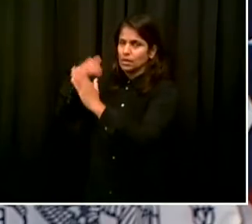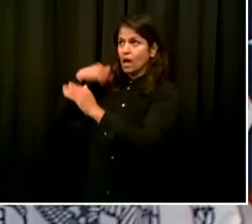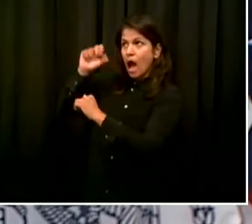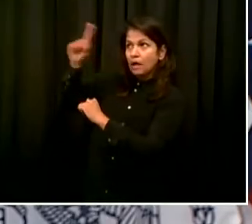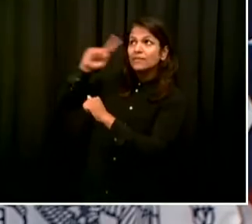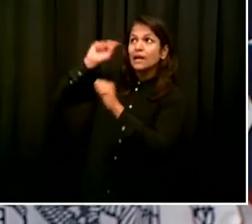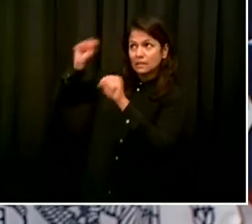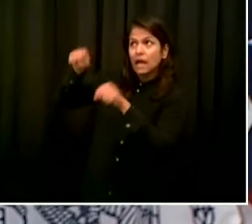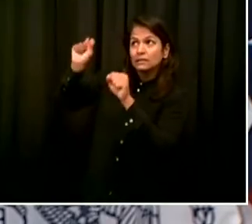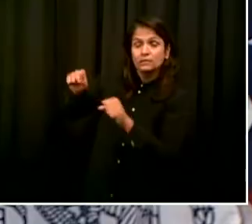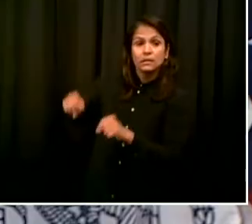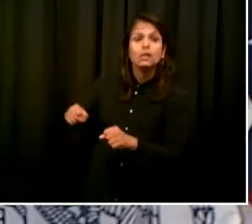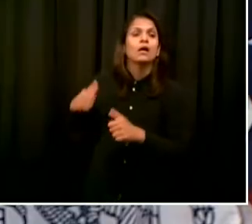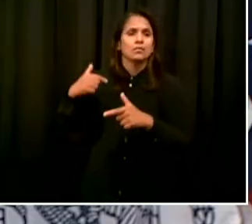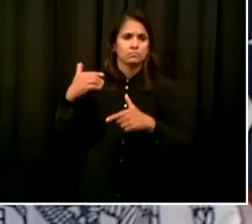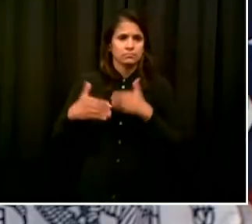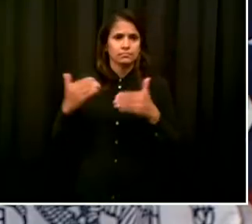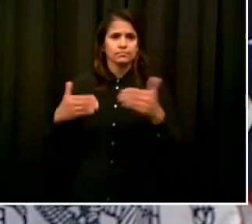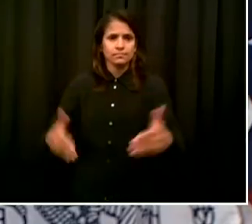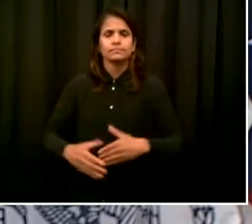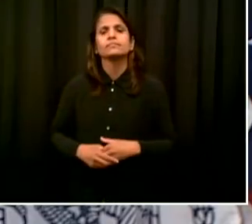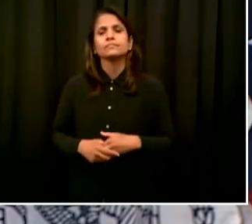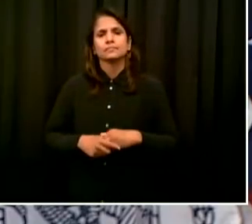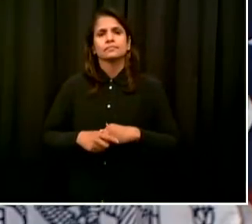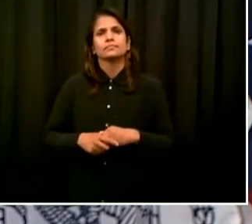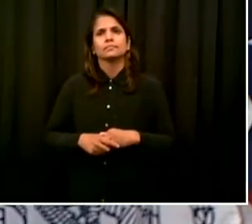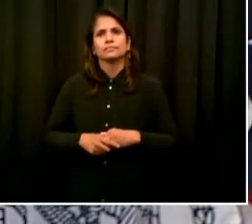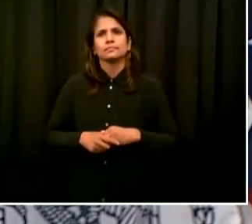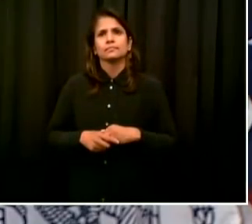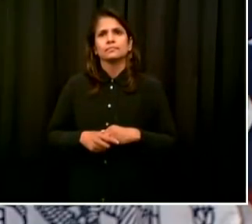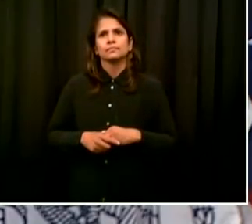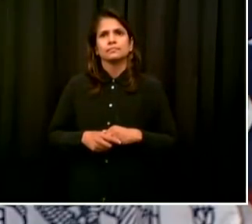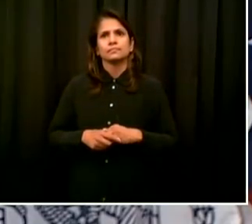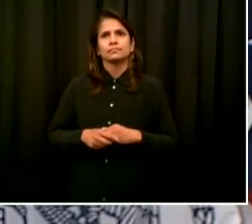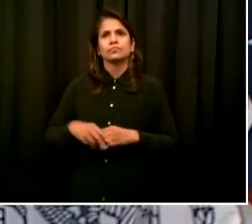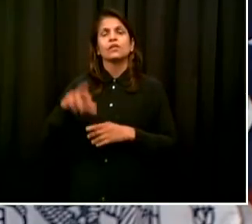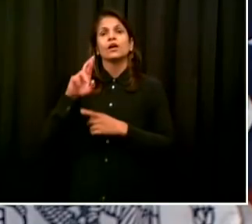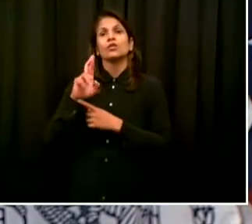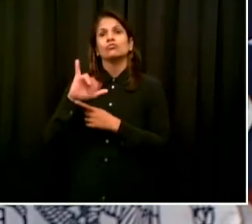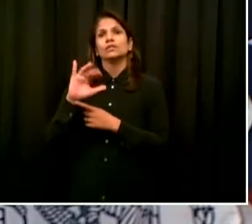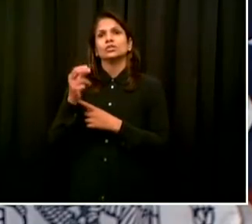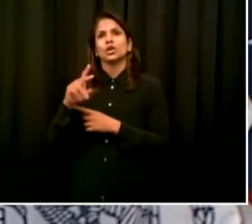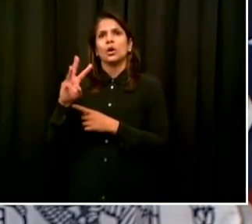LEGISLATOR BACK. I WANT TO HONOR ATTH QREUETS, BUT WE ONLY HAVE A LITTLE TIME.